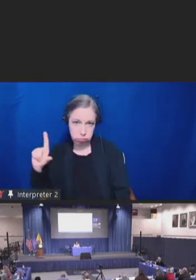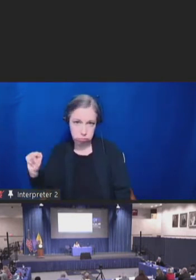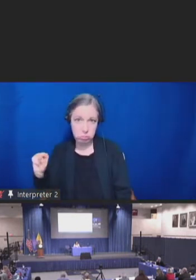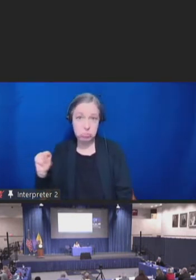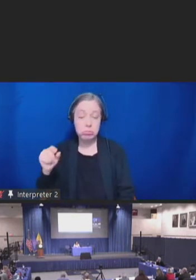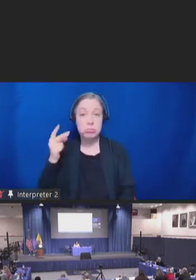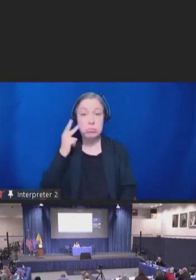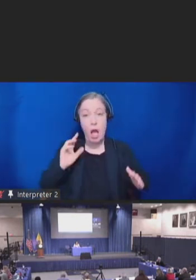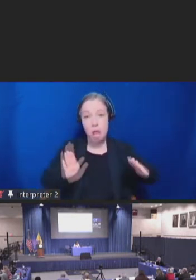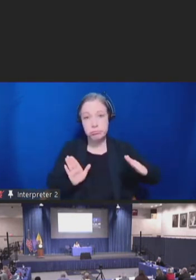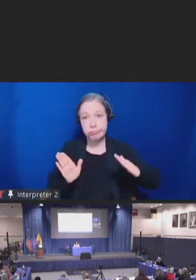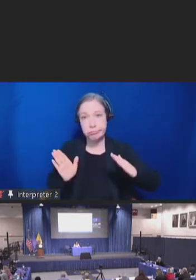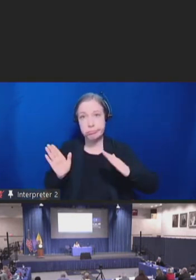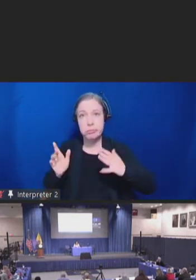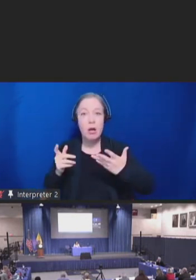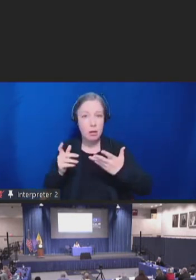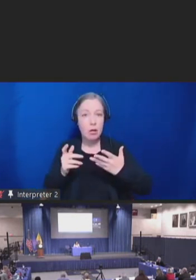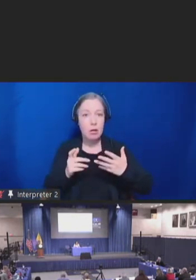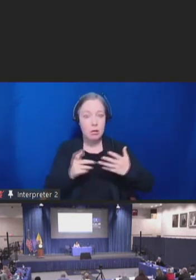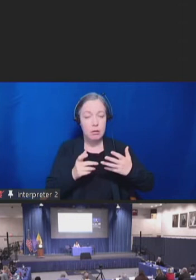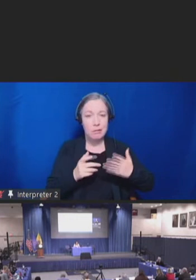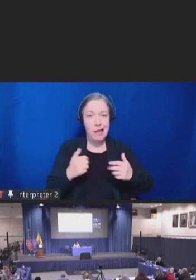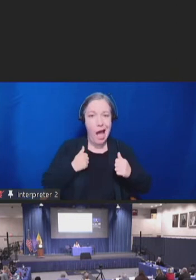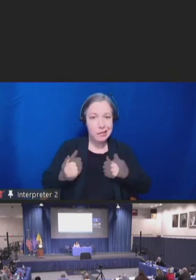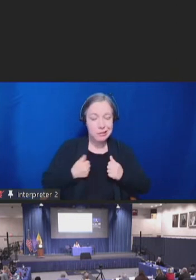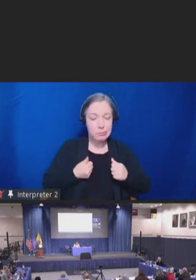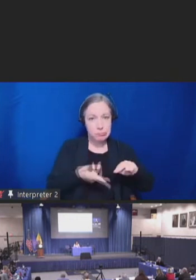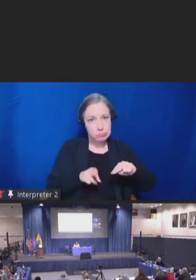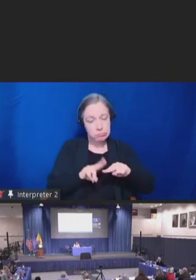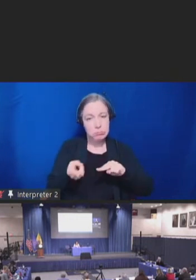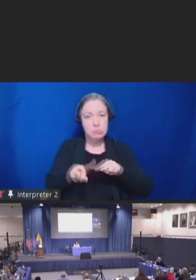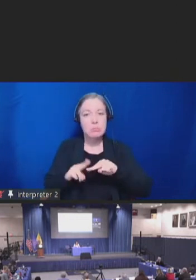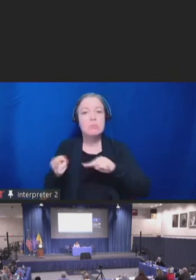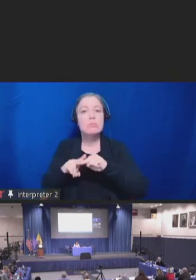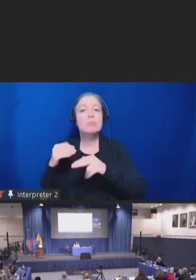United States steadily between 1980 and the mid-1990s.